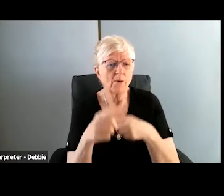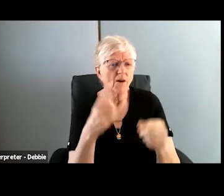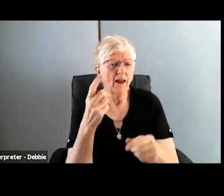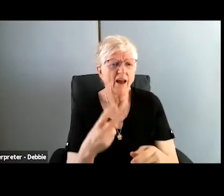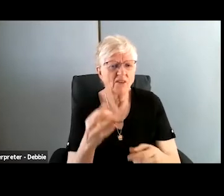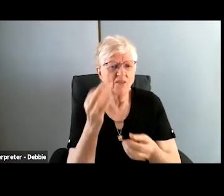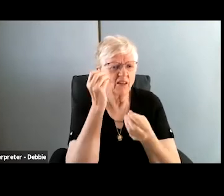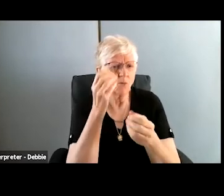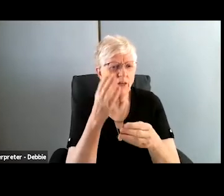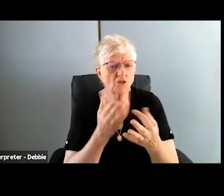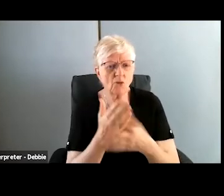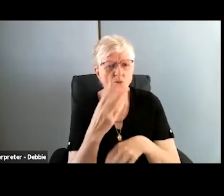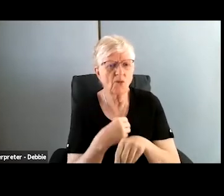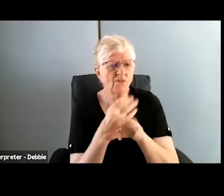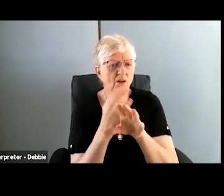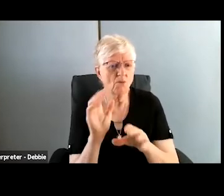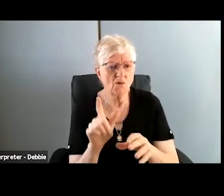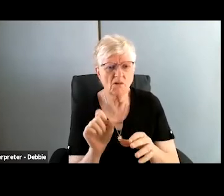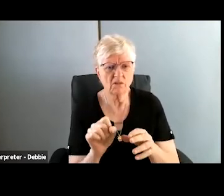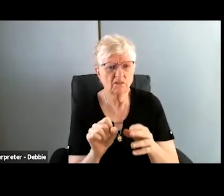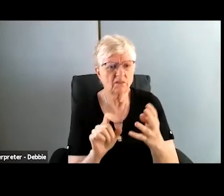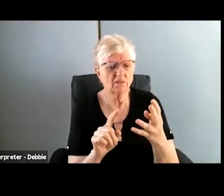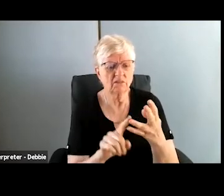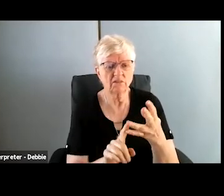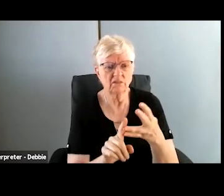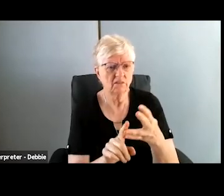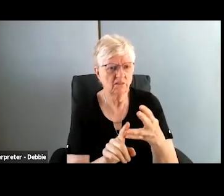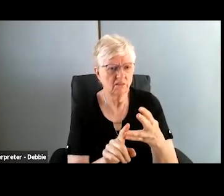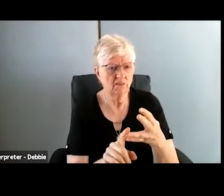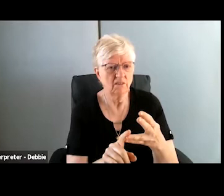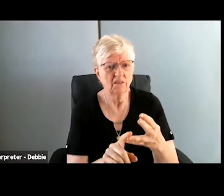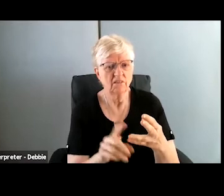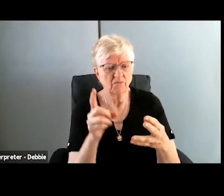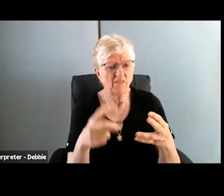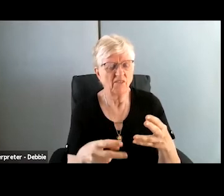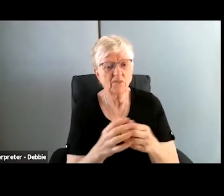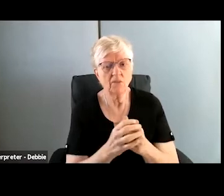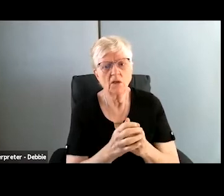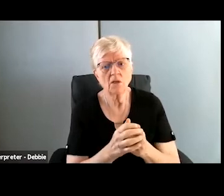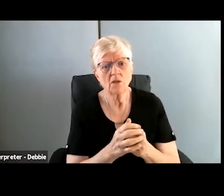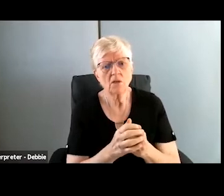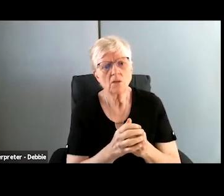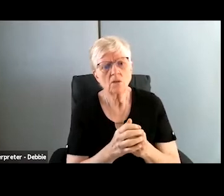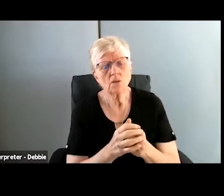OF THE INFORMATION THROUGH THE VIDEO CALLS. AND THAT WOULD BE LOW UNDERSTANDING OR NO UNDERST